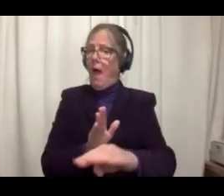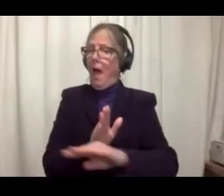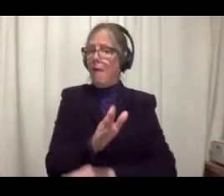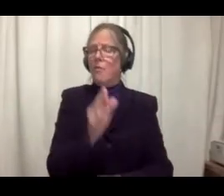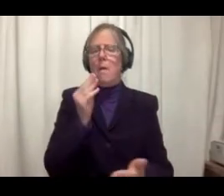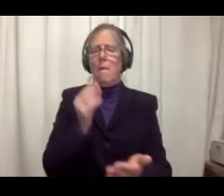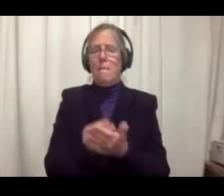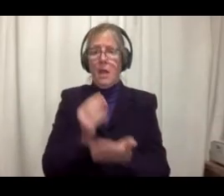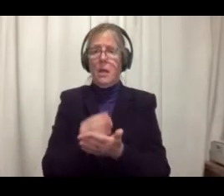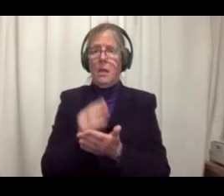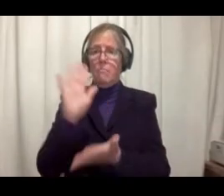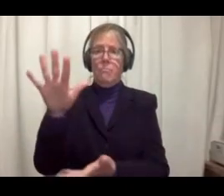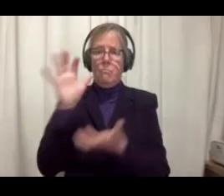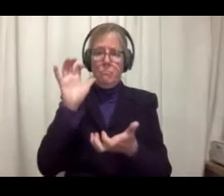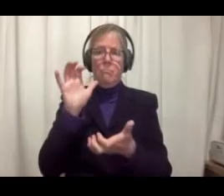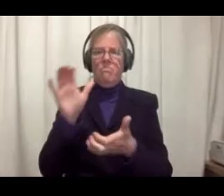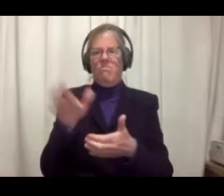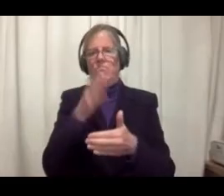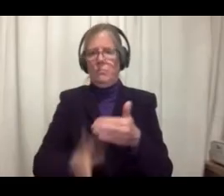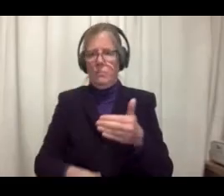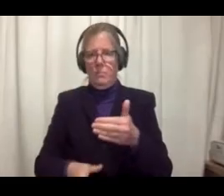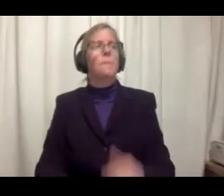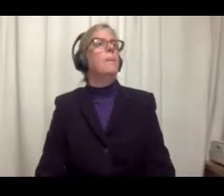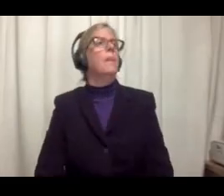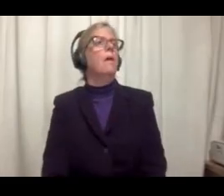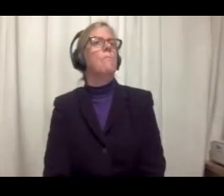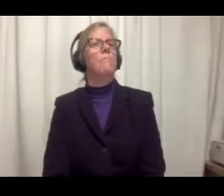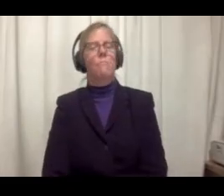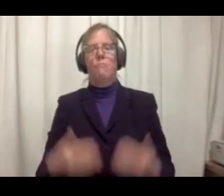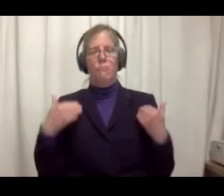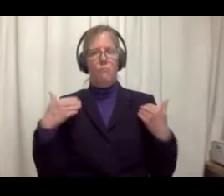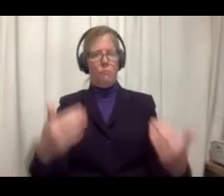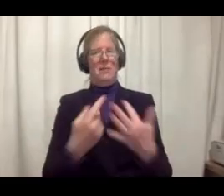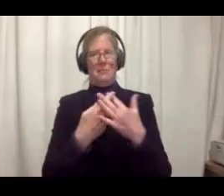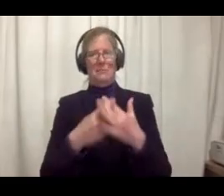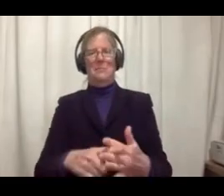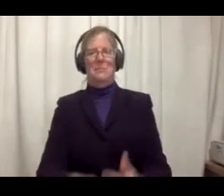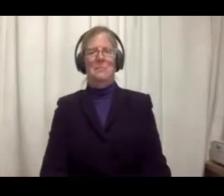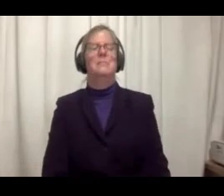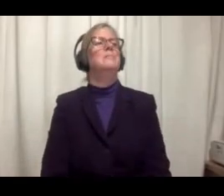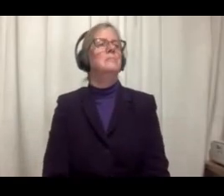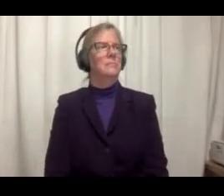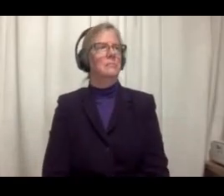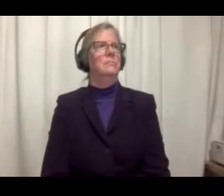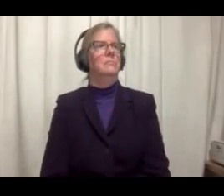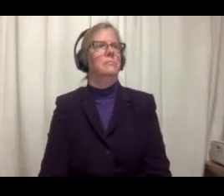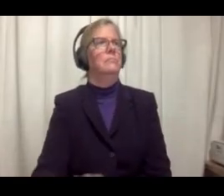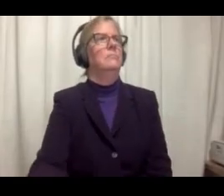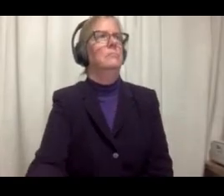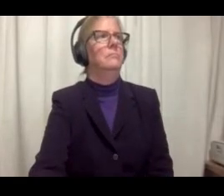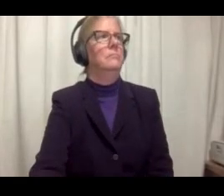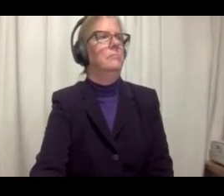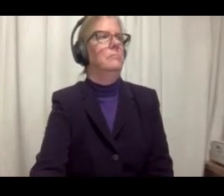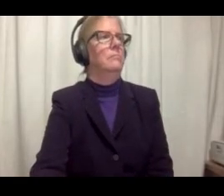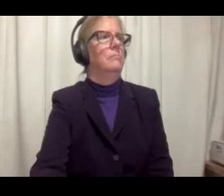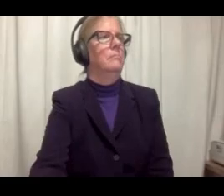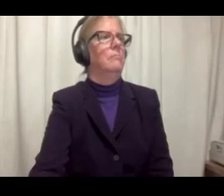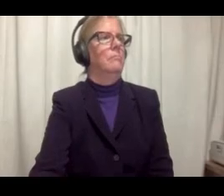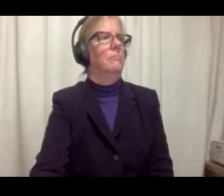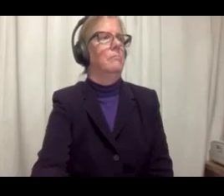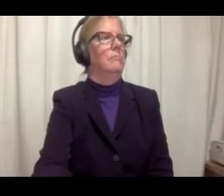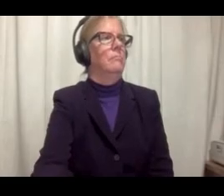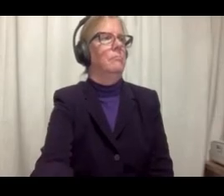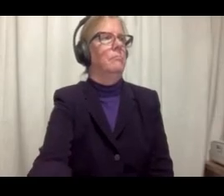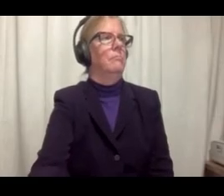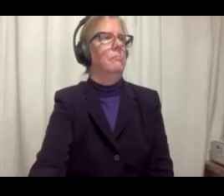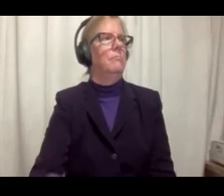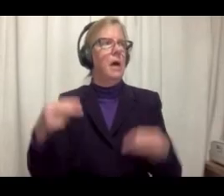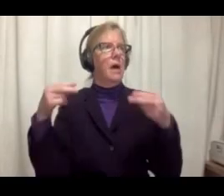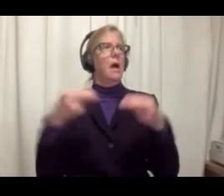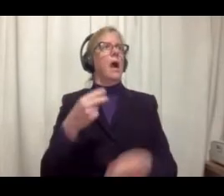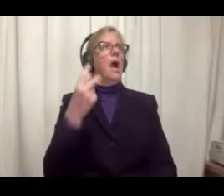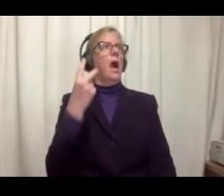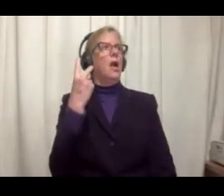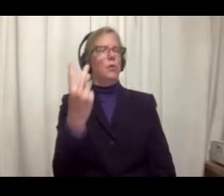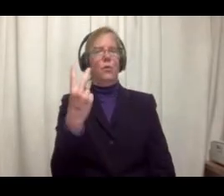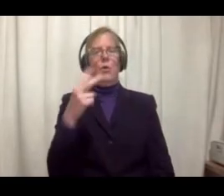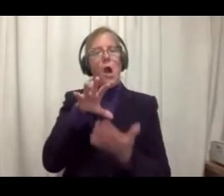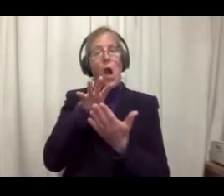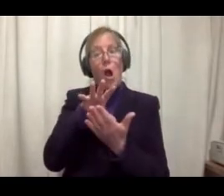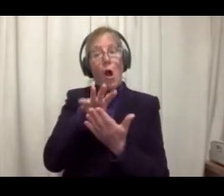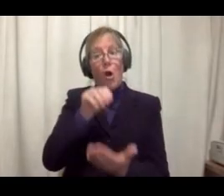Slide 2, Learning Objectives. Let’s get started by grounding